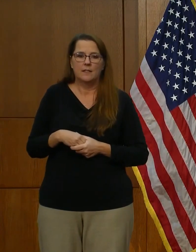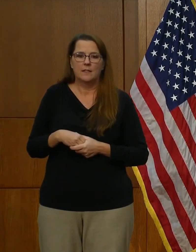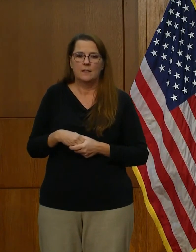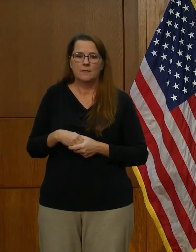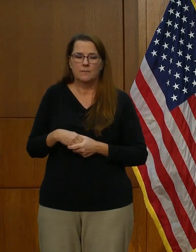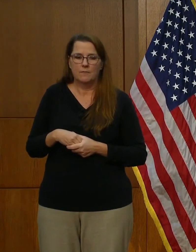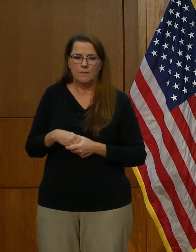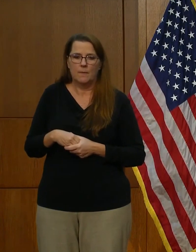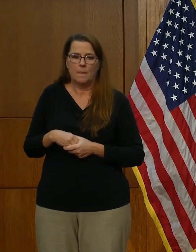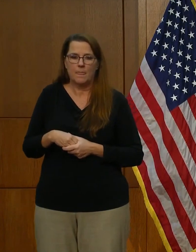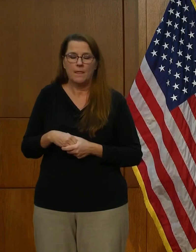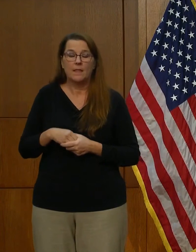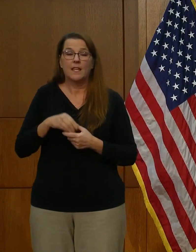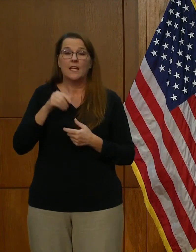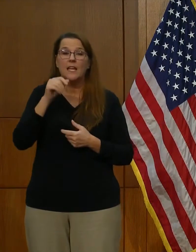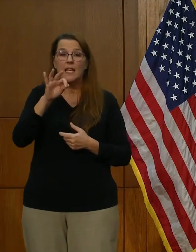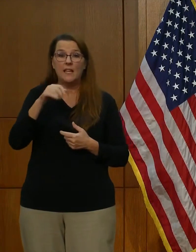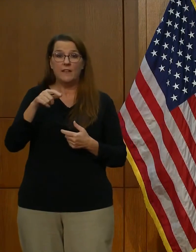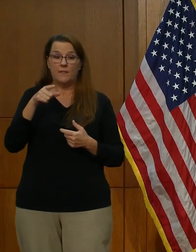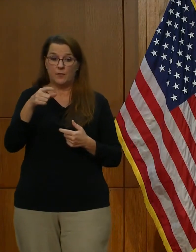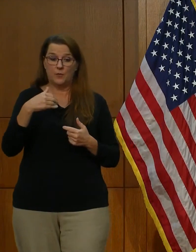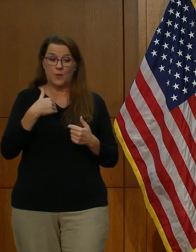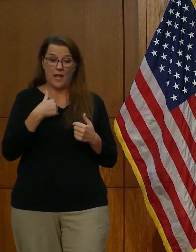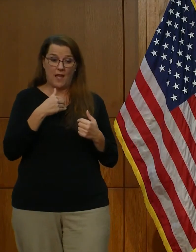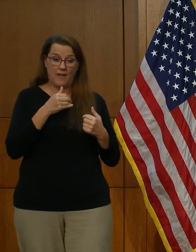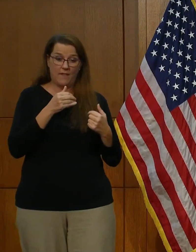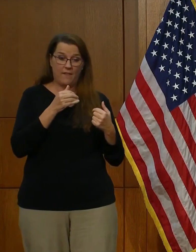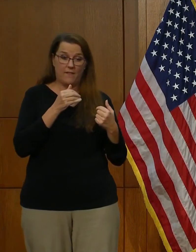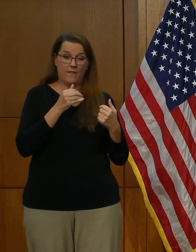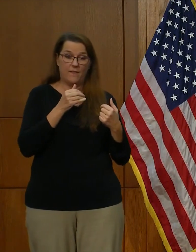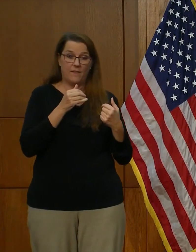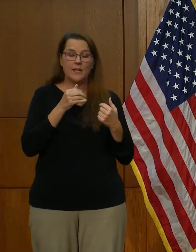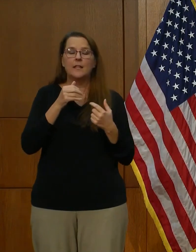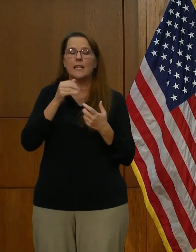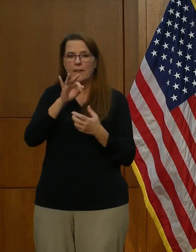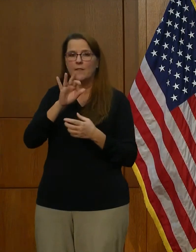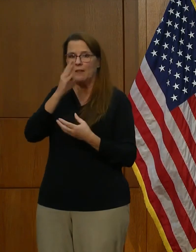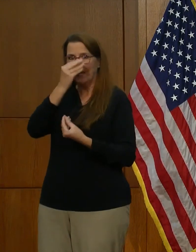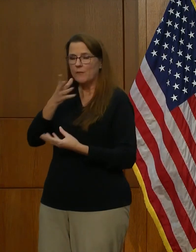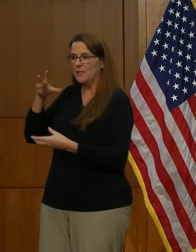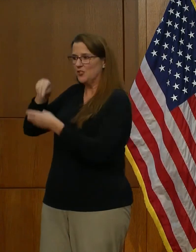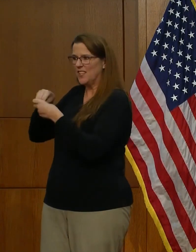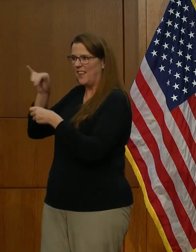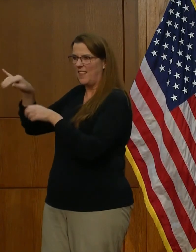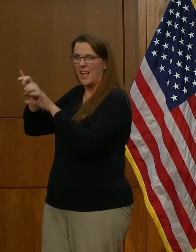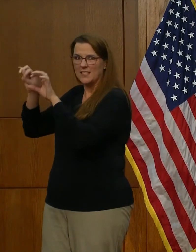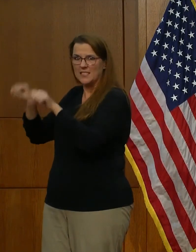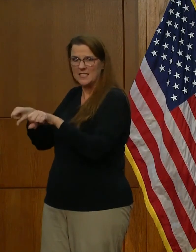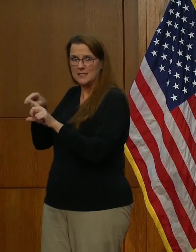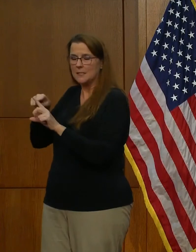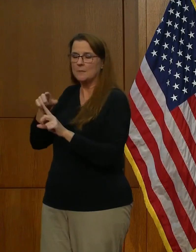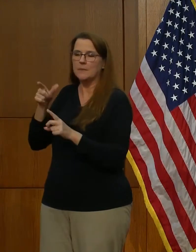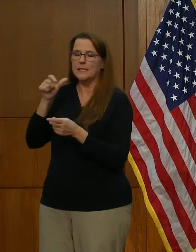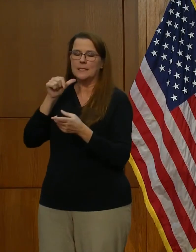SINGLE DAY BEING IN THE VARES DOES NOT MEAN THEREFORE, THAT.